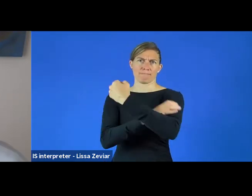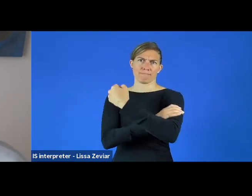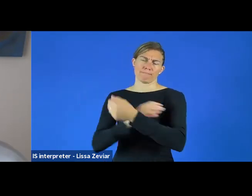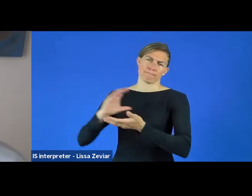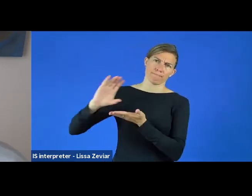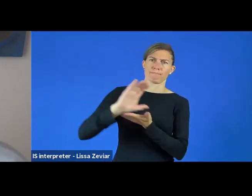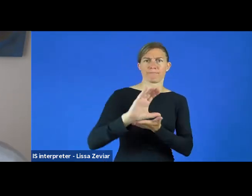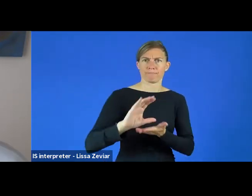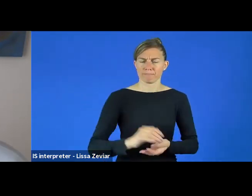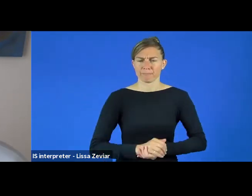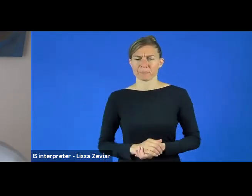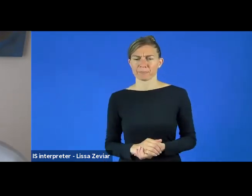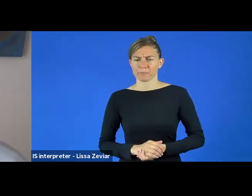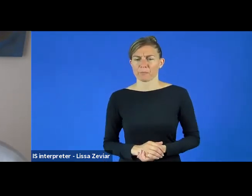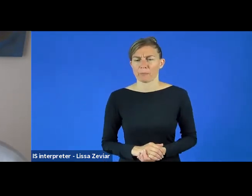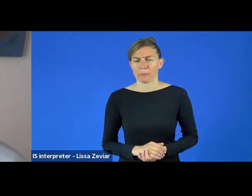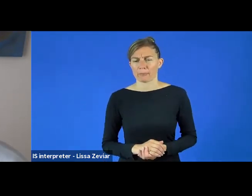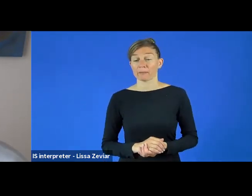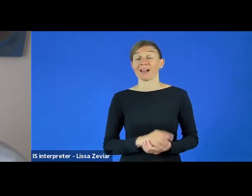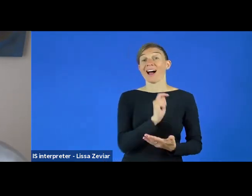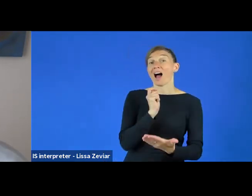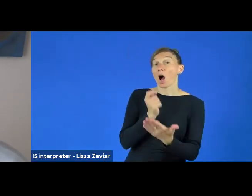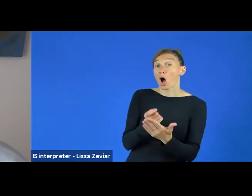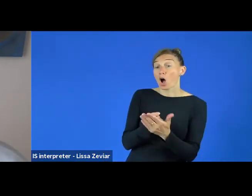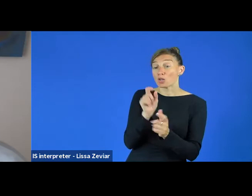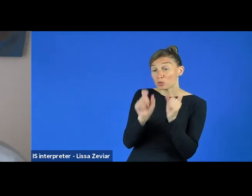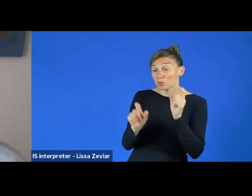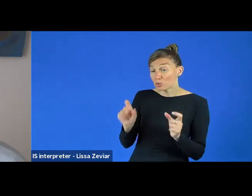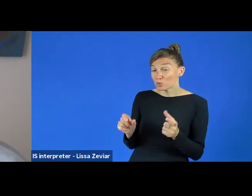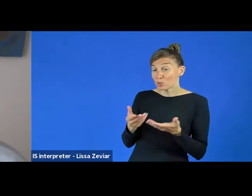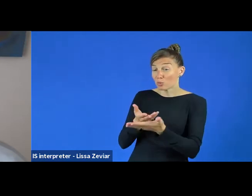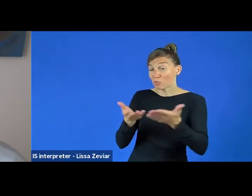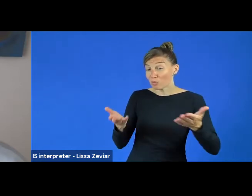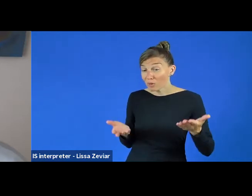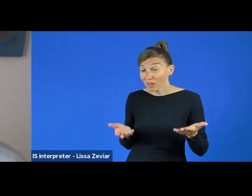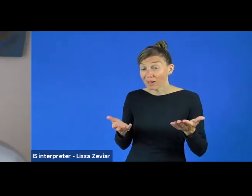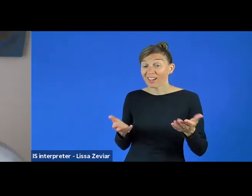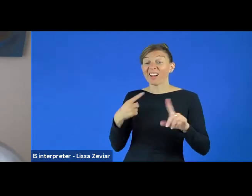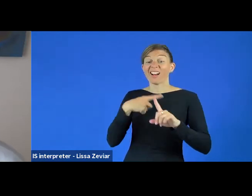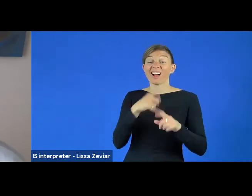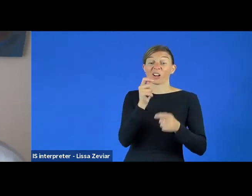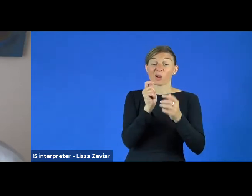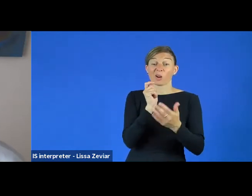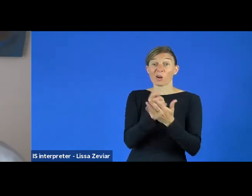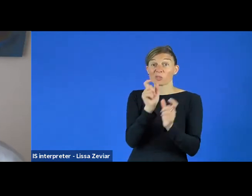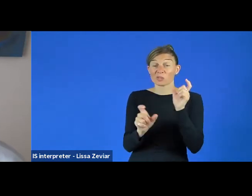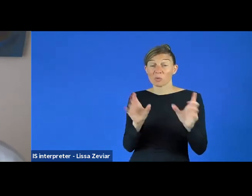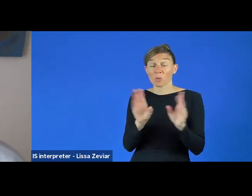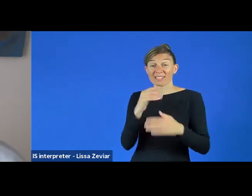the expertise in standardisation is fragmented or very absent. Next.